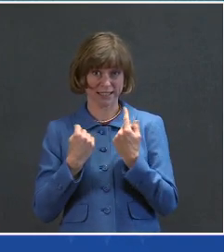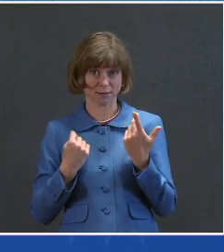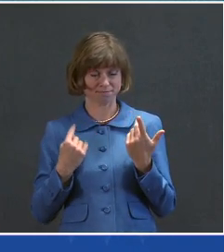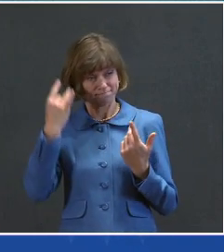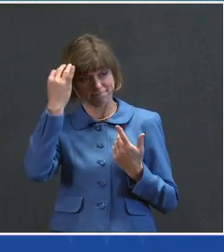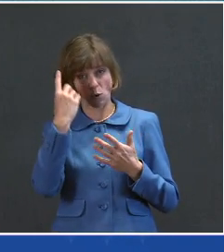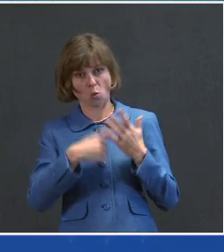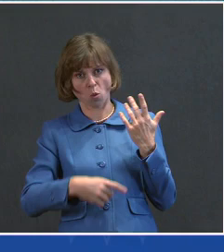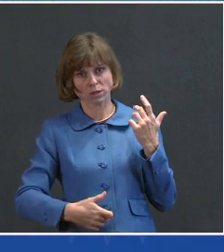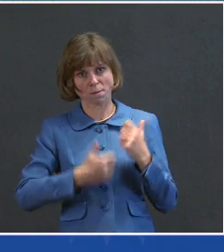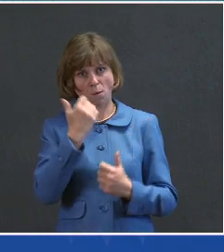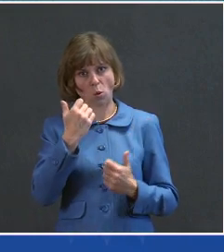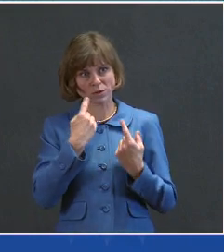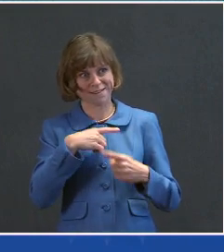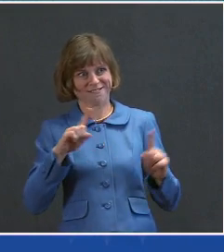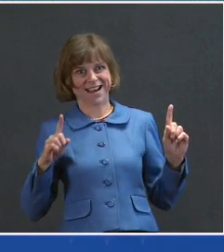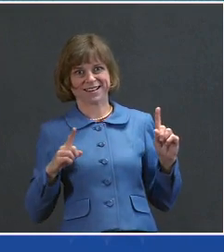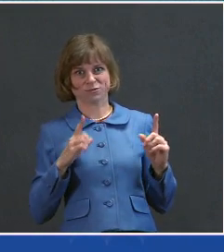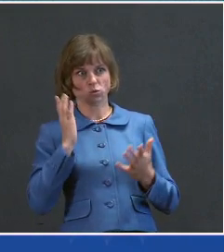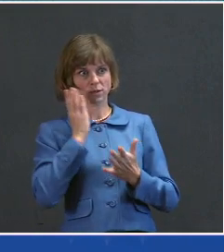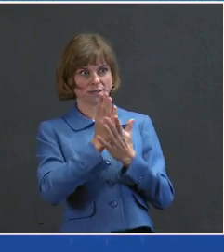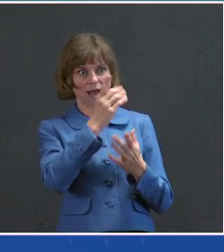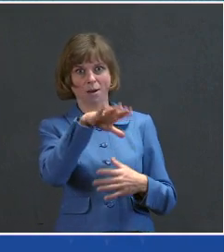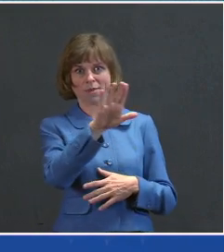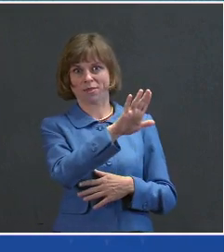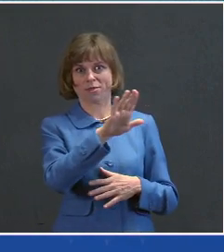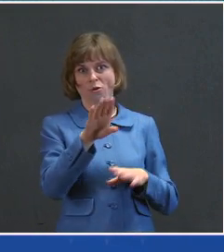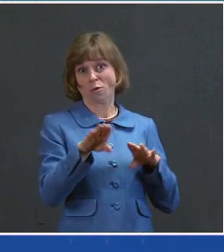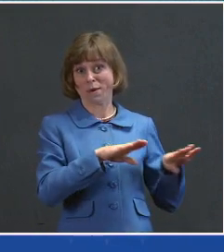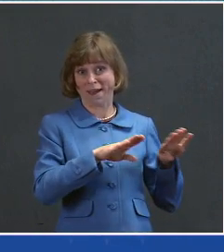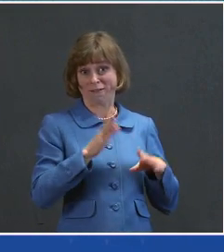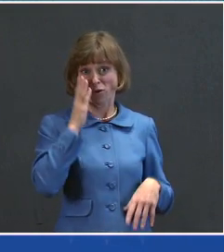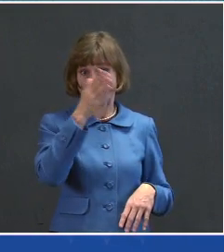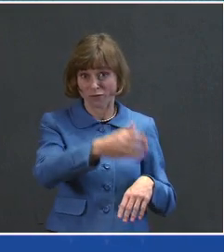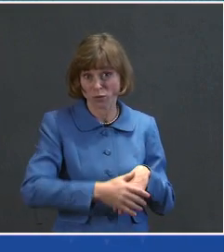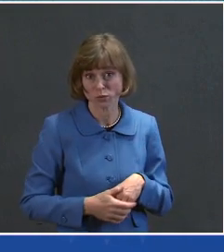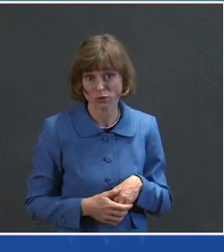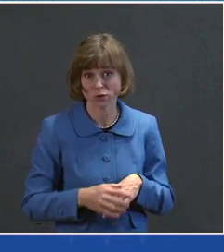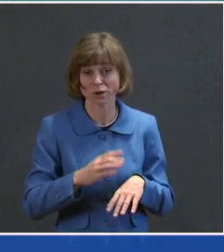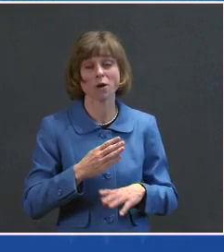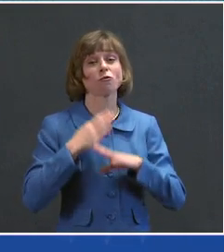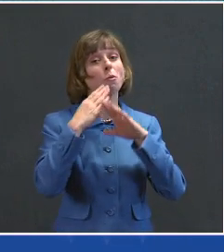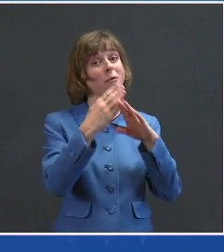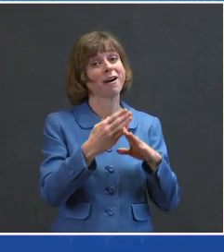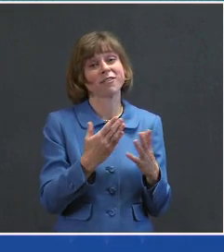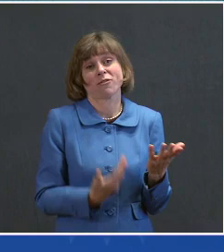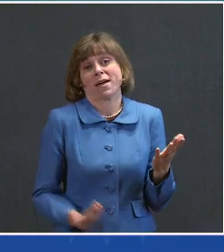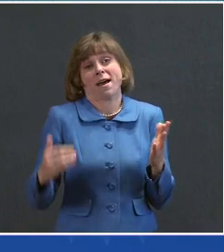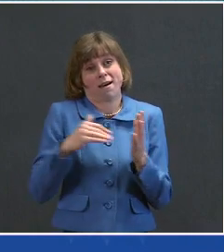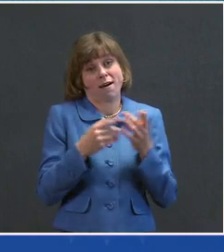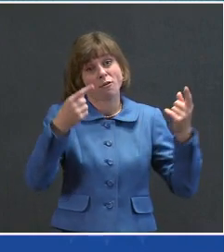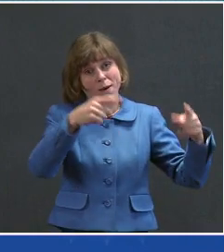in not only deterring actions like this in the future, preventing this from ever happening again -- which is, of course, our objective --